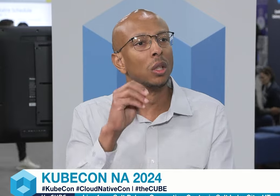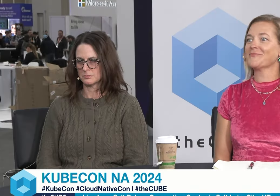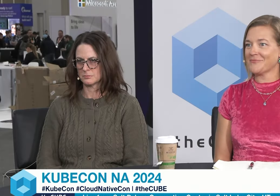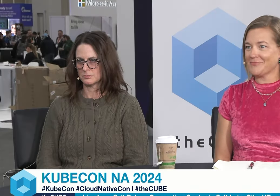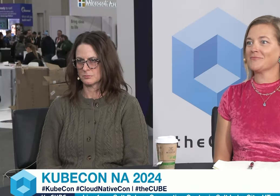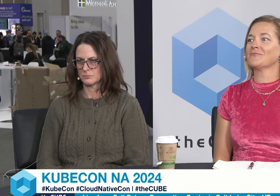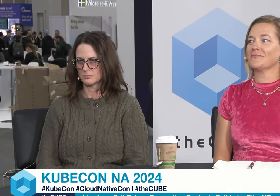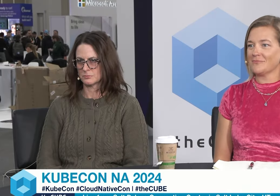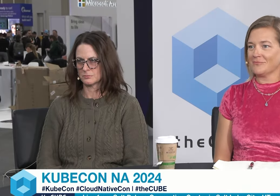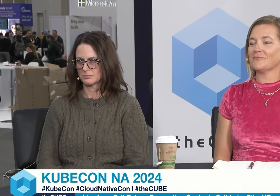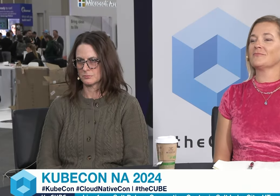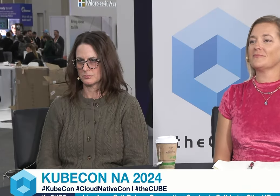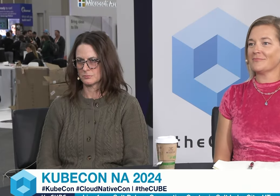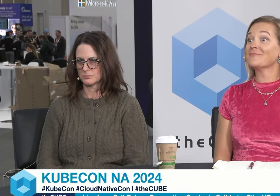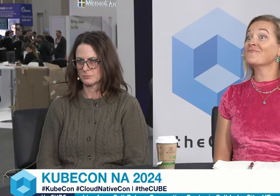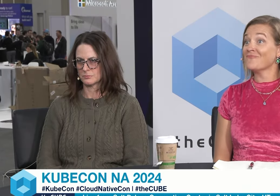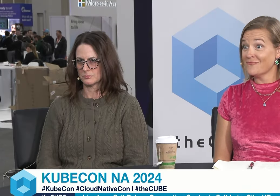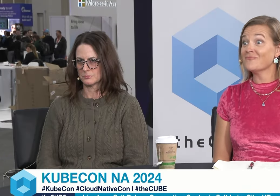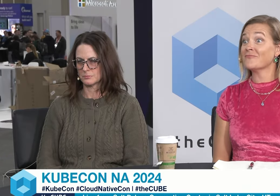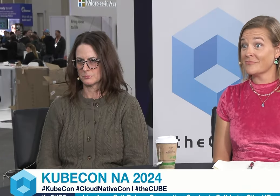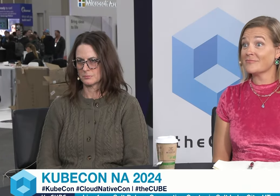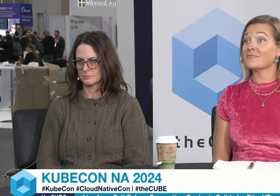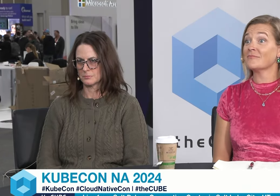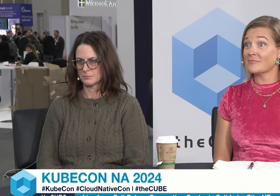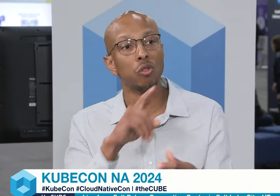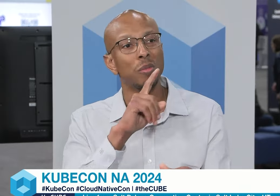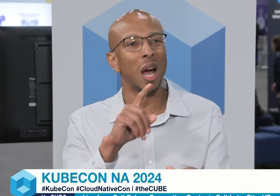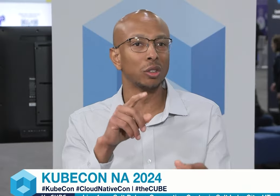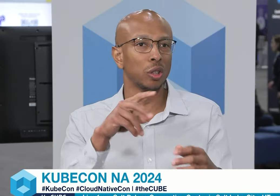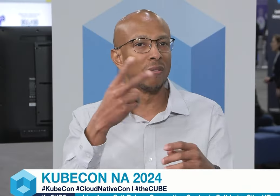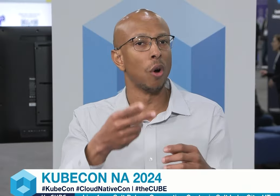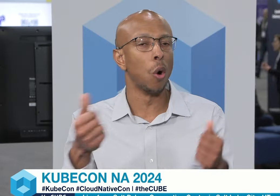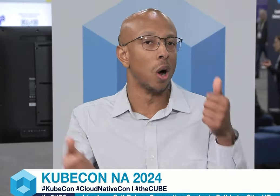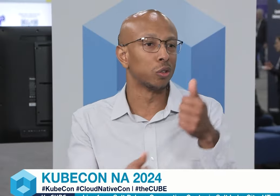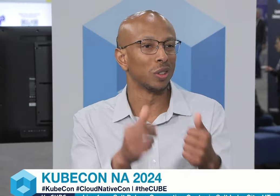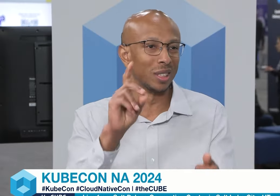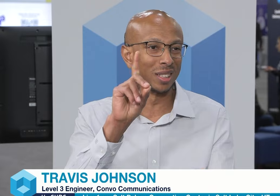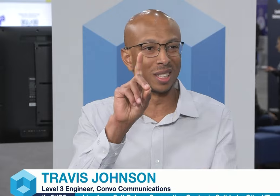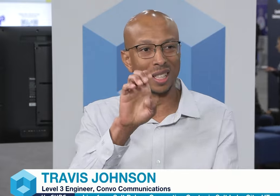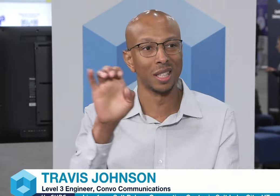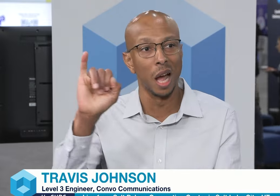resonated with my blackness. And so I've got the Deaf and Hard of Hearing Working Group